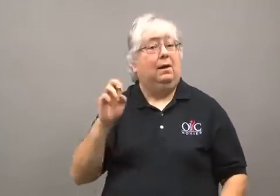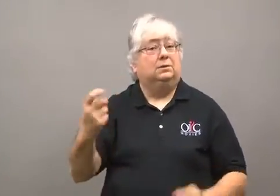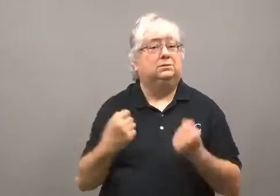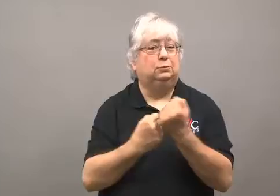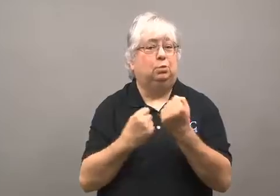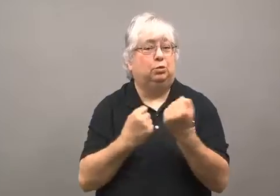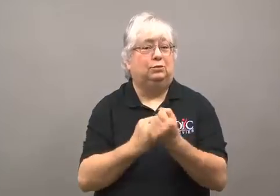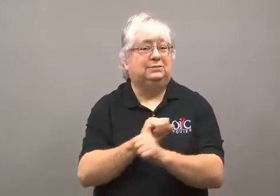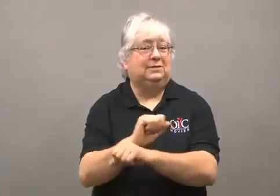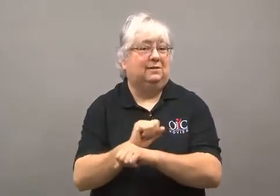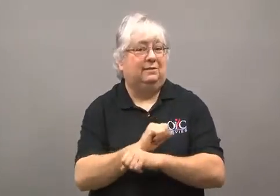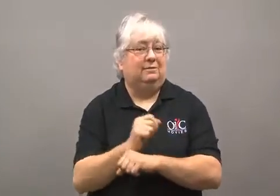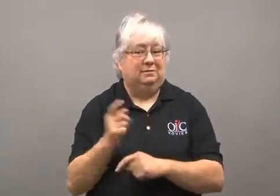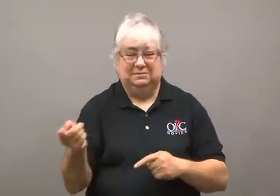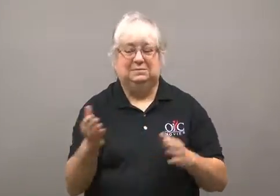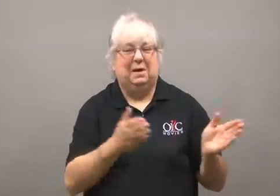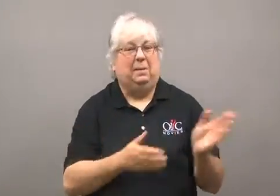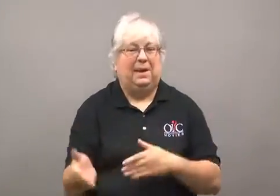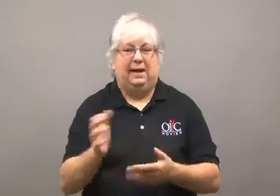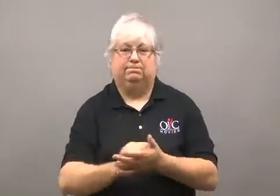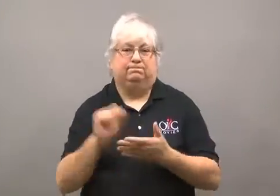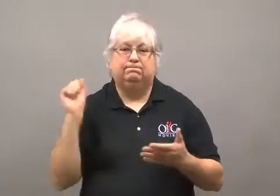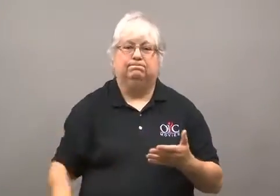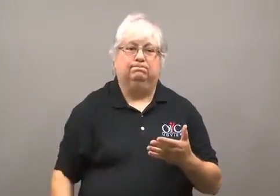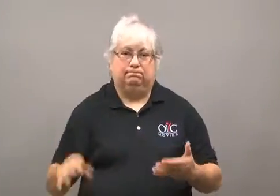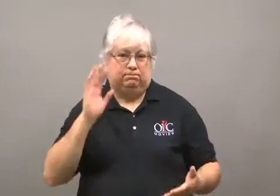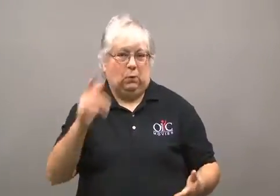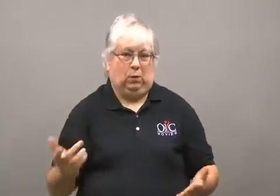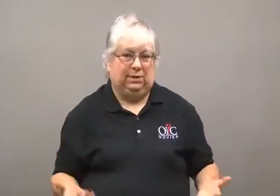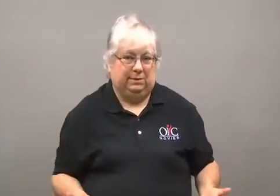These people had been supporters of slavery. So plans are to remove them.